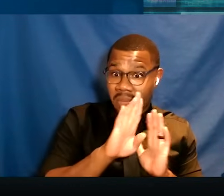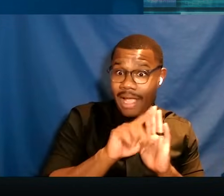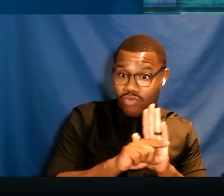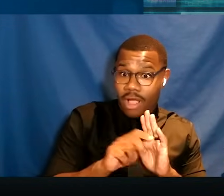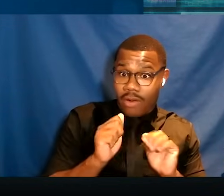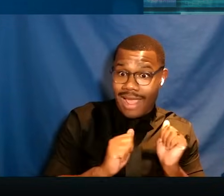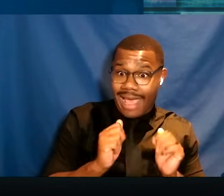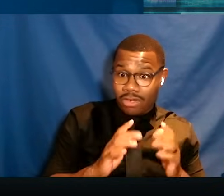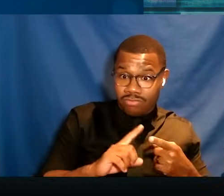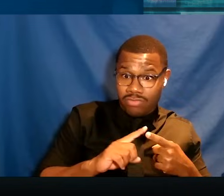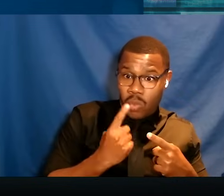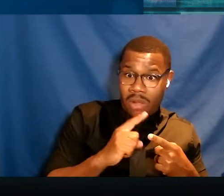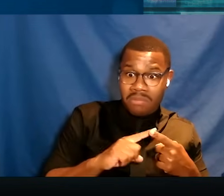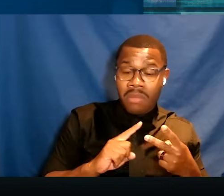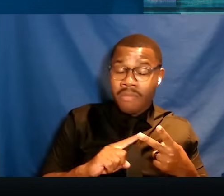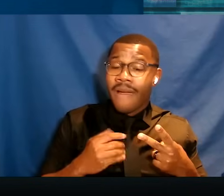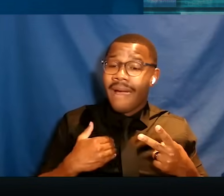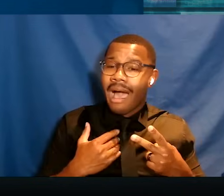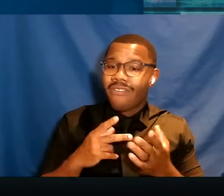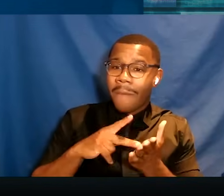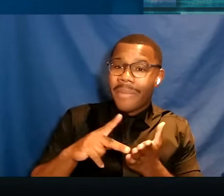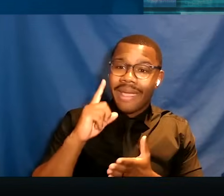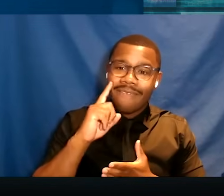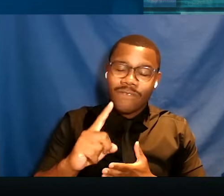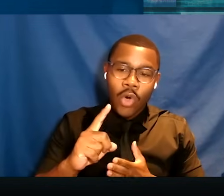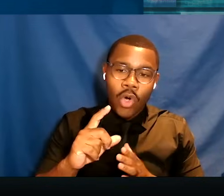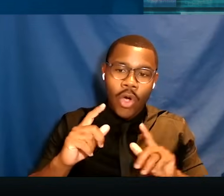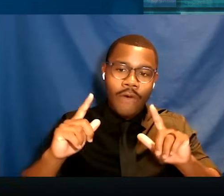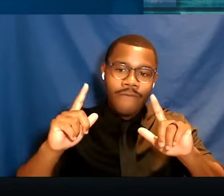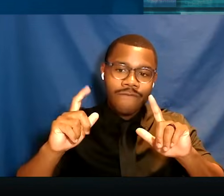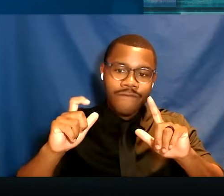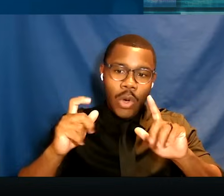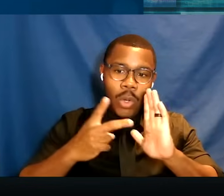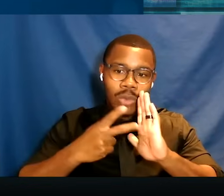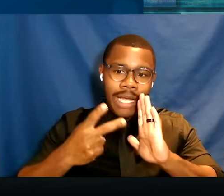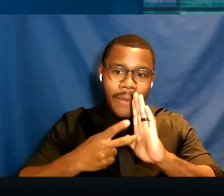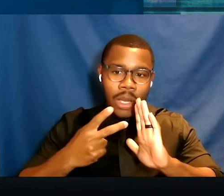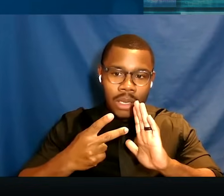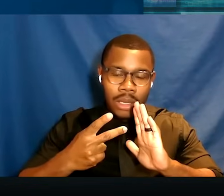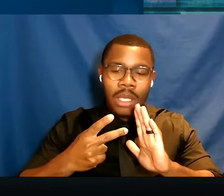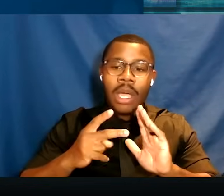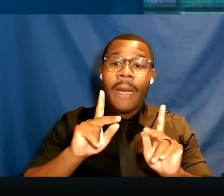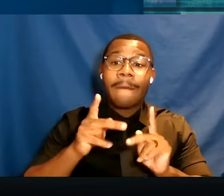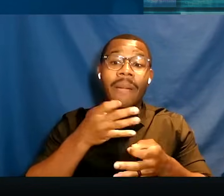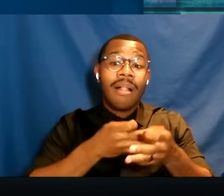There is now pay for photo doubles and stand-ins that, you know, recite lines as part of a run-through.